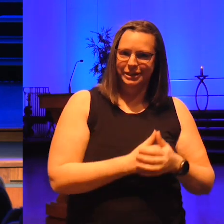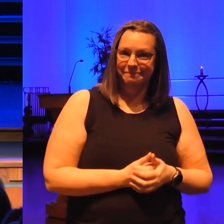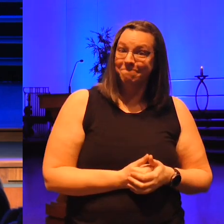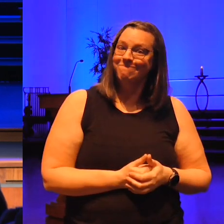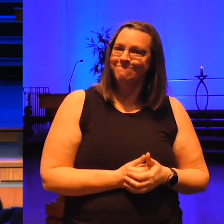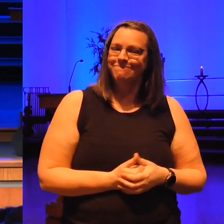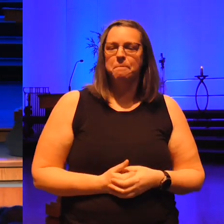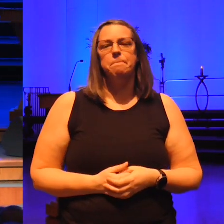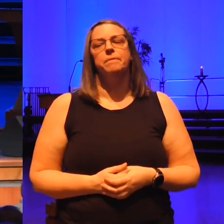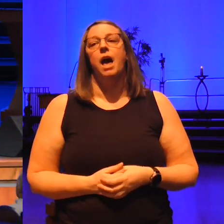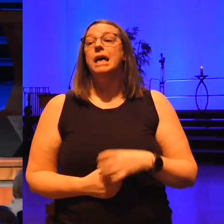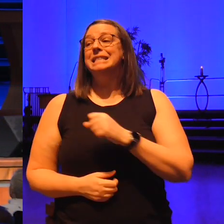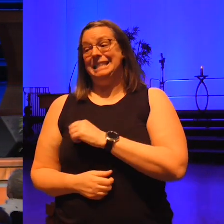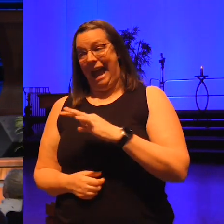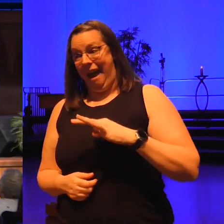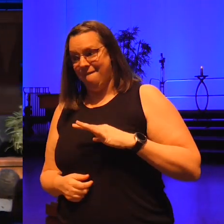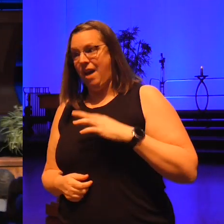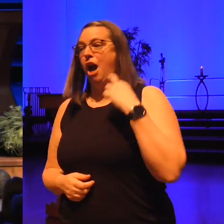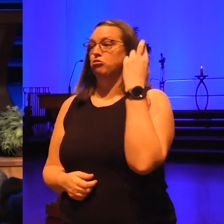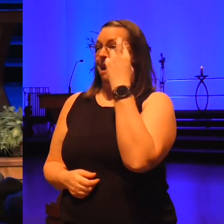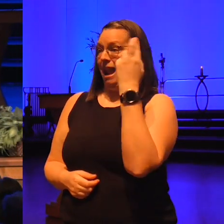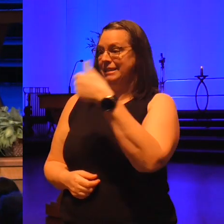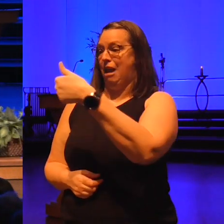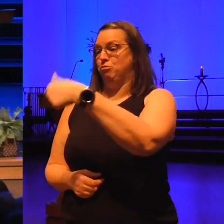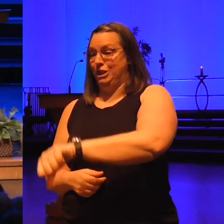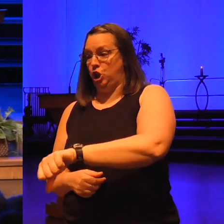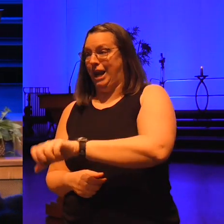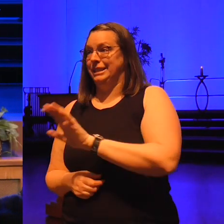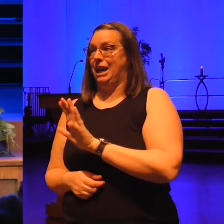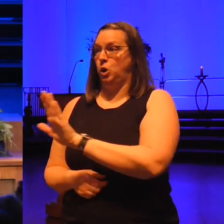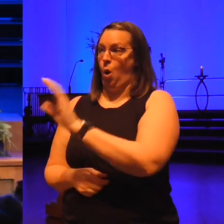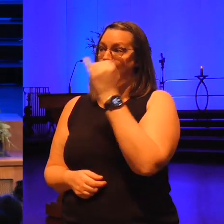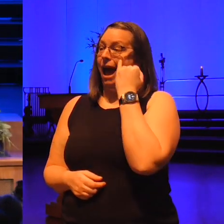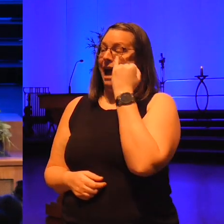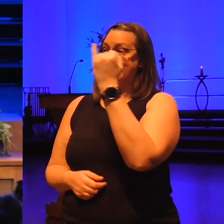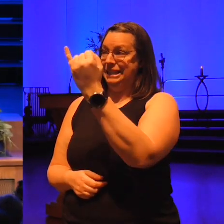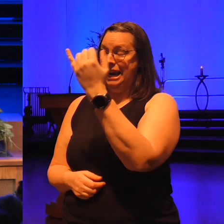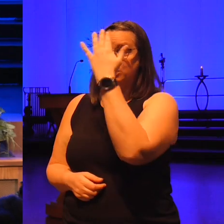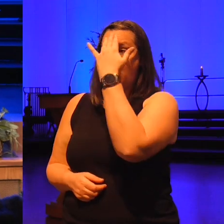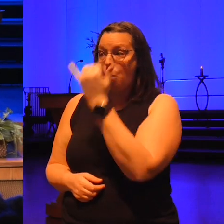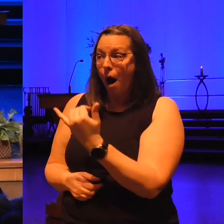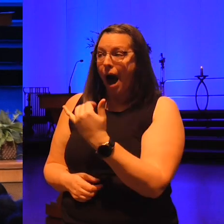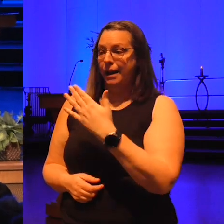staff I realize I reject your ideas because I associate my own success with the success of